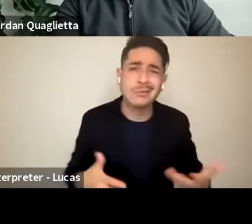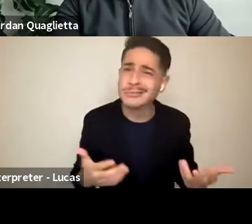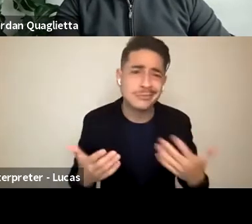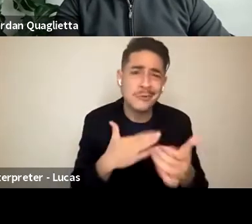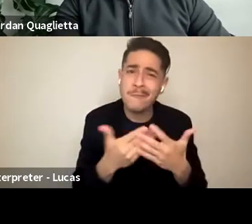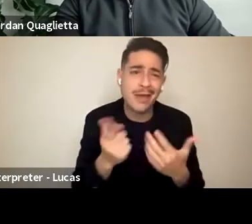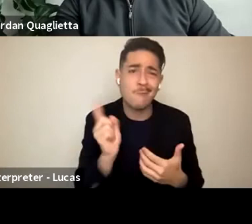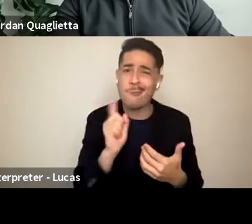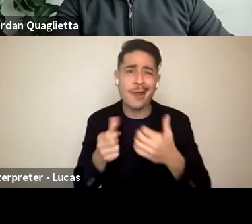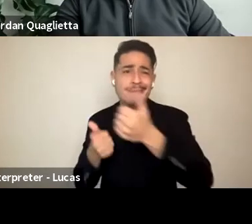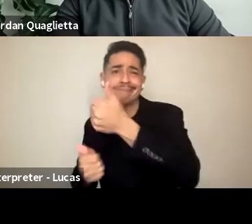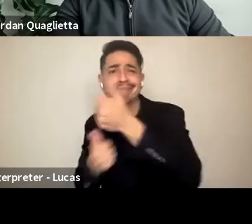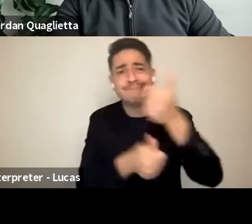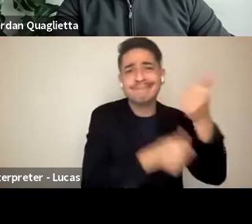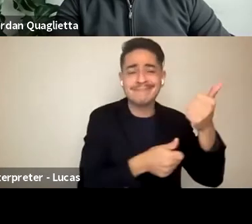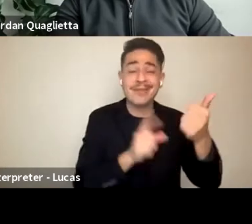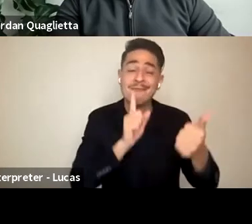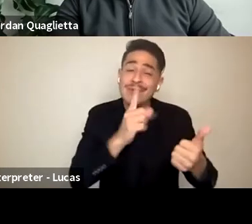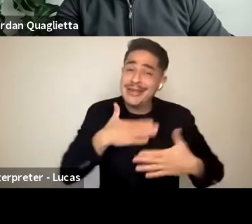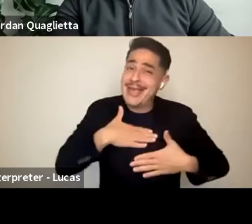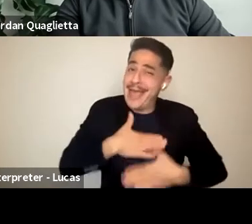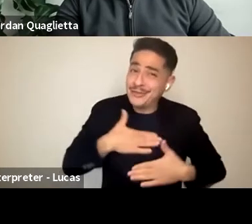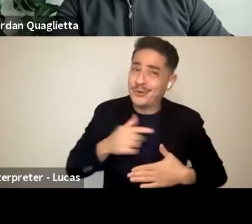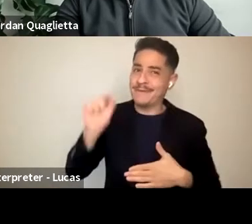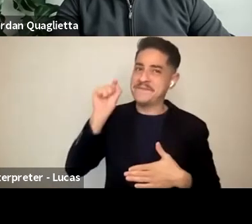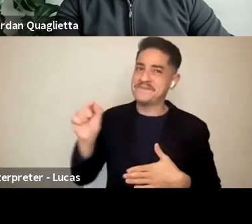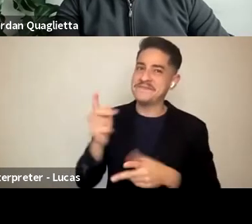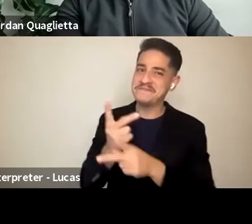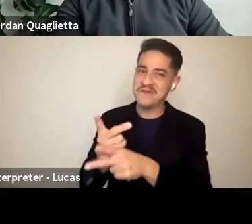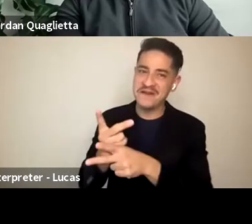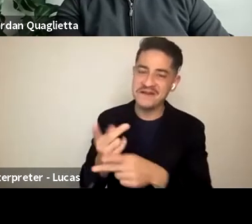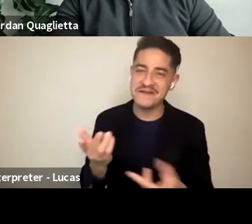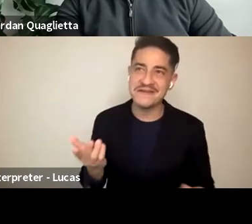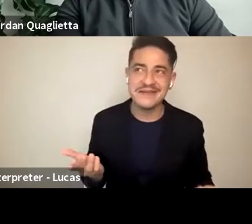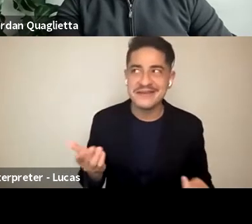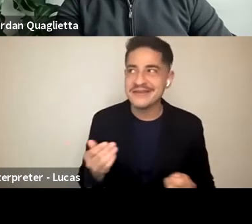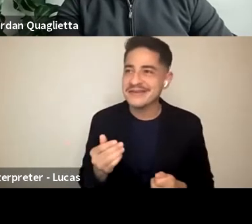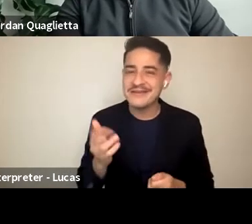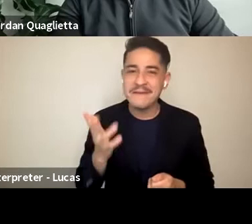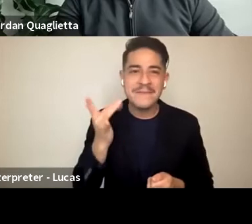But I do enjoy product because of the accountability that